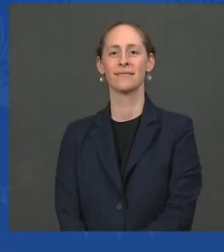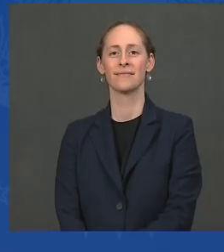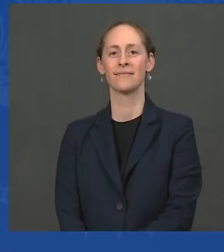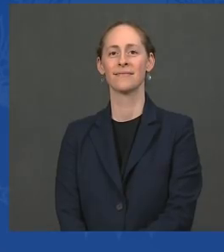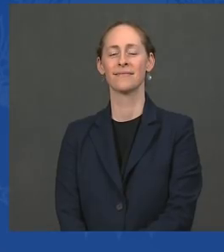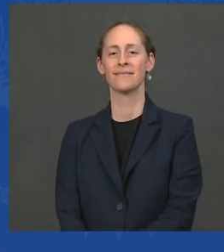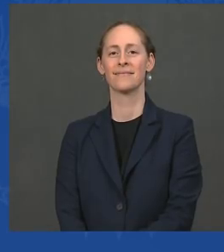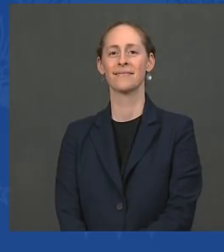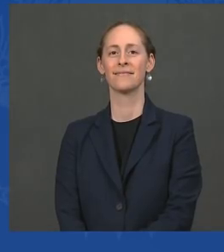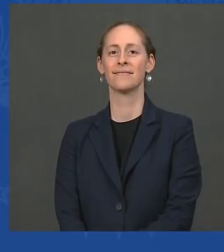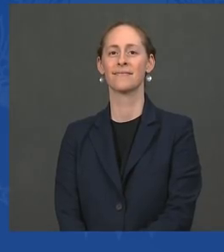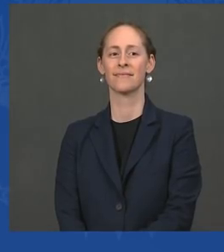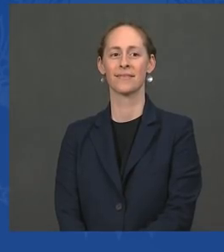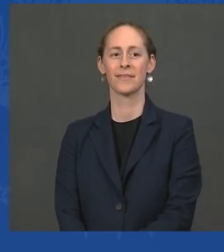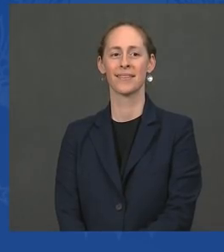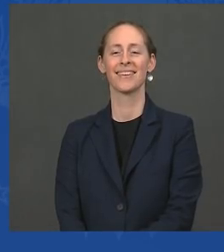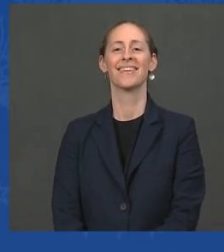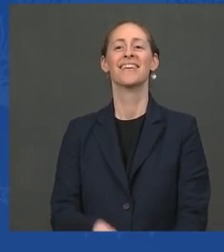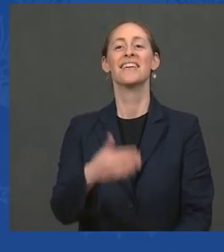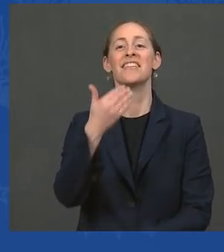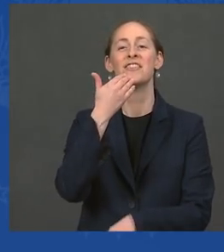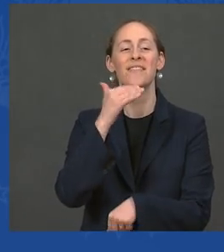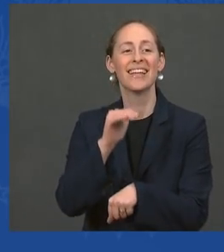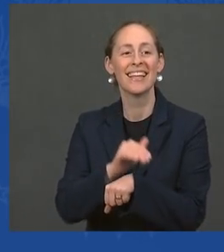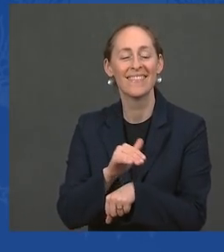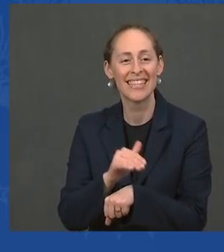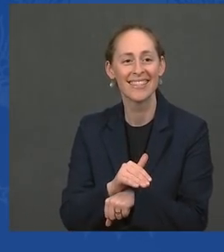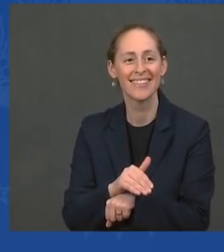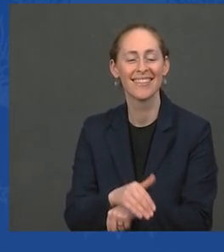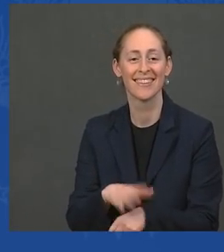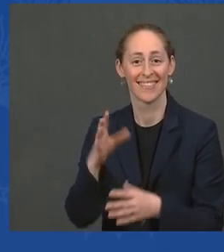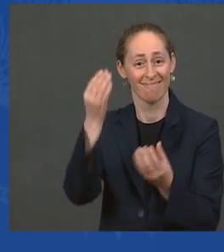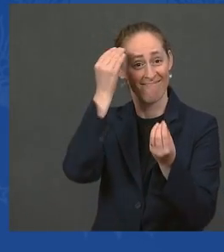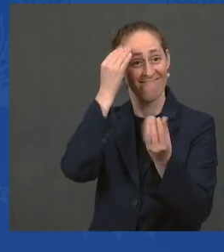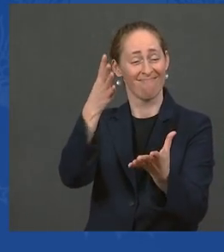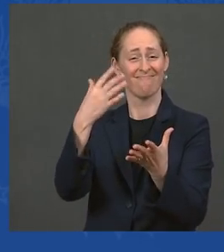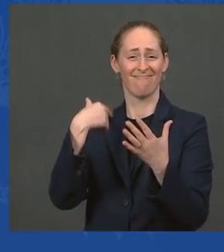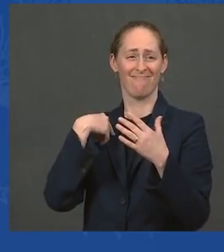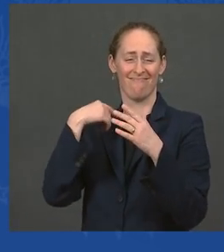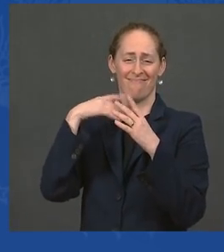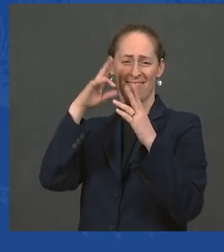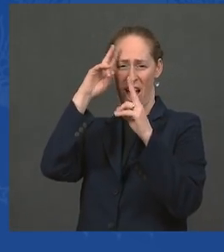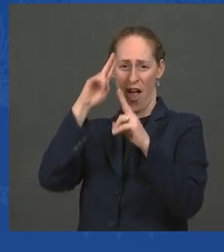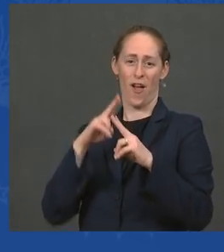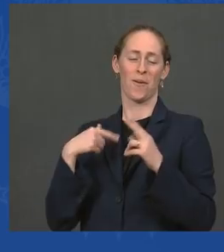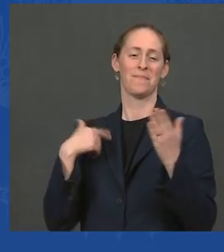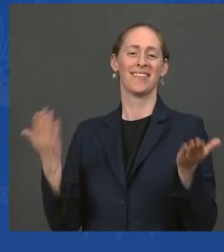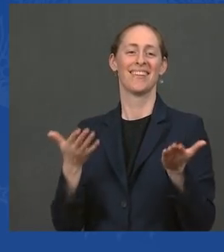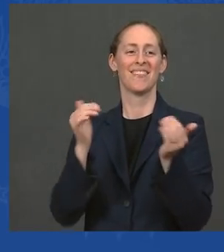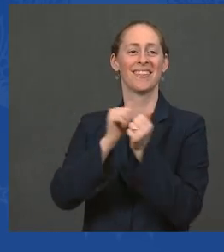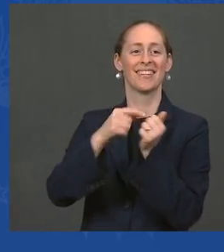Mr. Colley: Good evening. I'd like to start by saying it's an honor to be with all of you here today. My name is Shane Colley